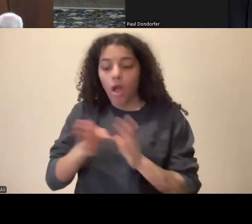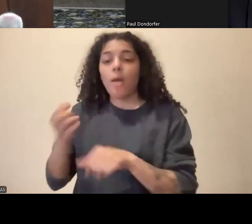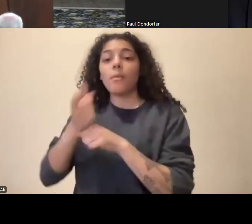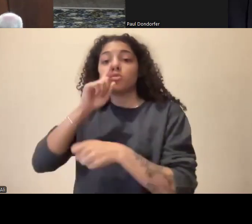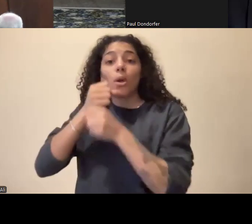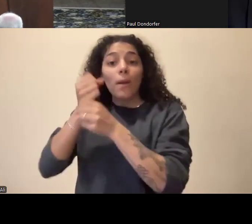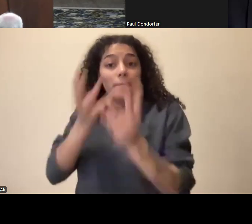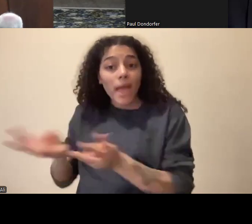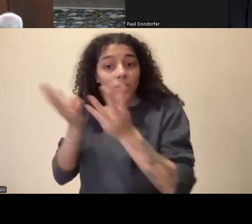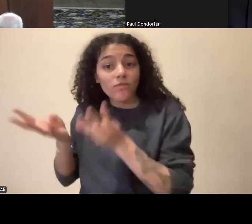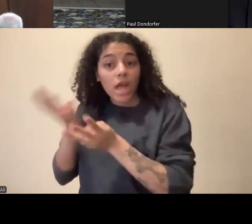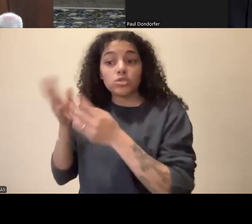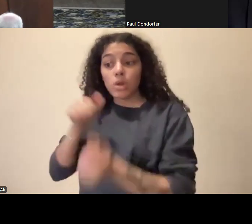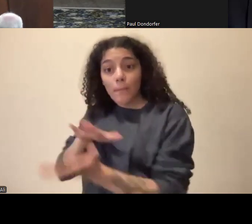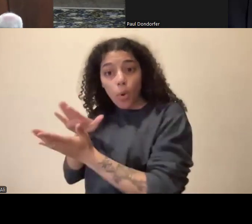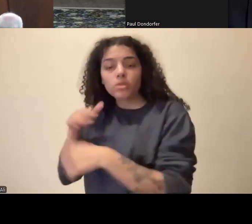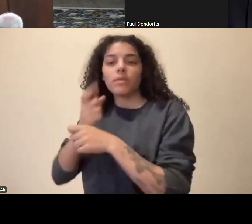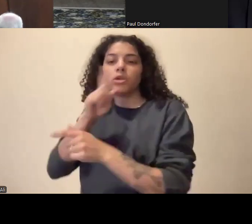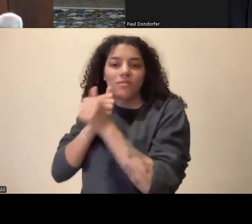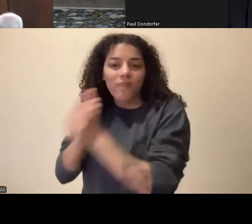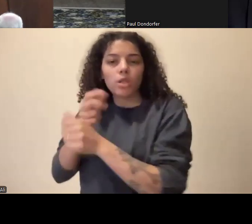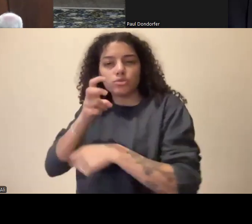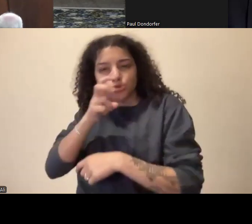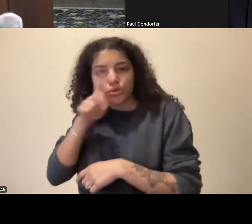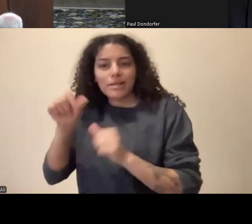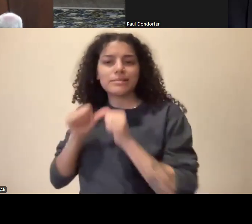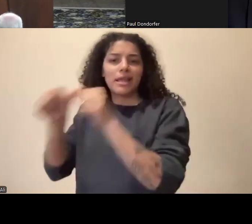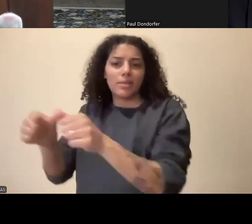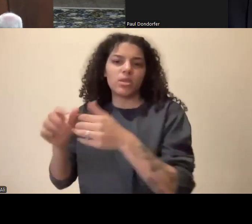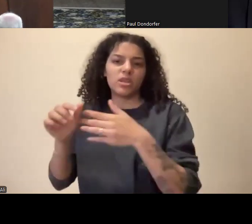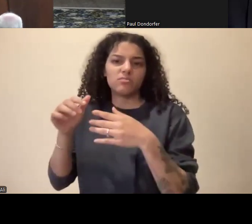strict sustainability guidelines And whereas in an effort to meet the increasing demand for